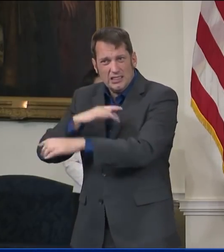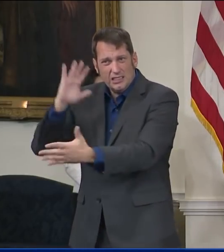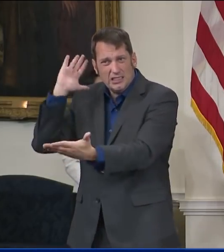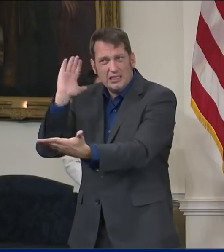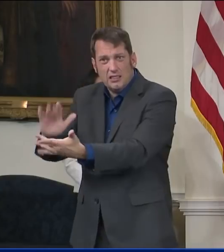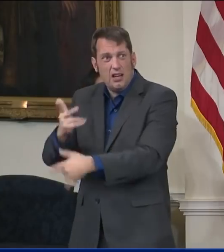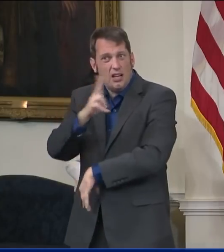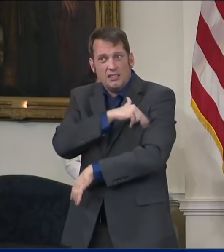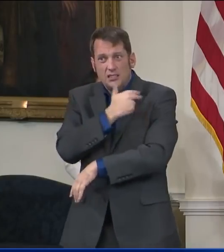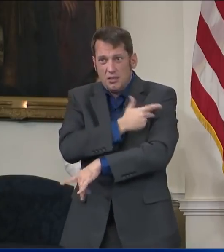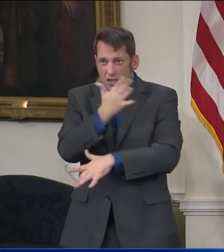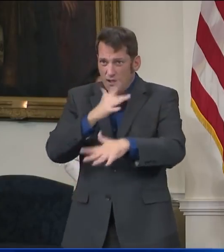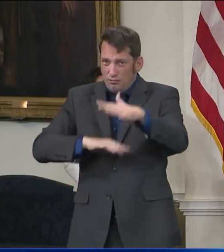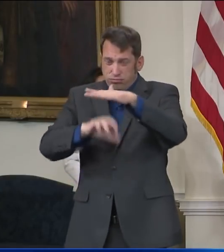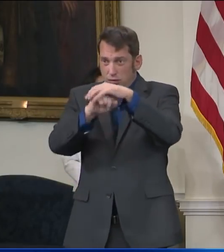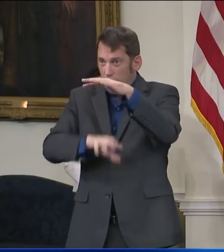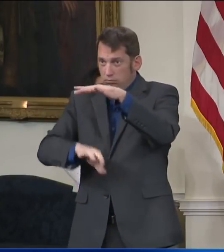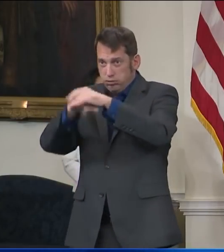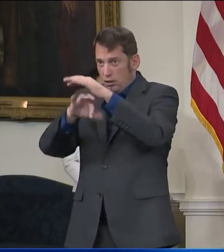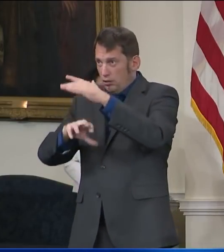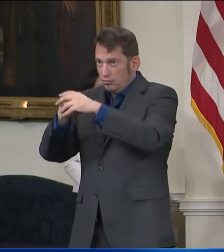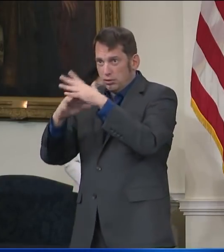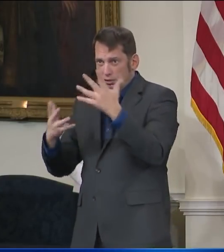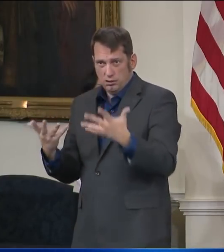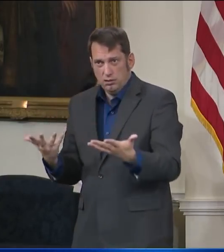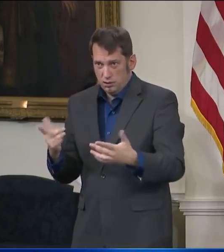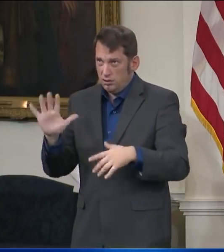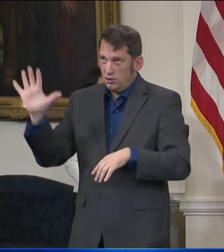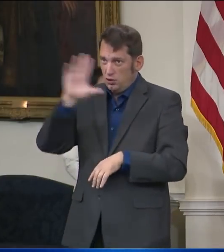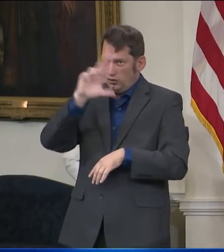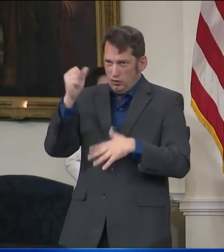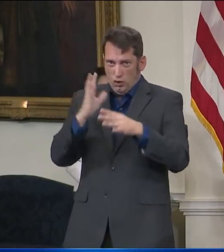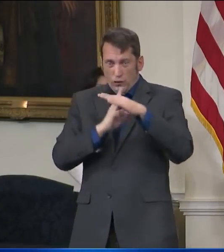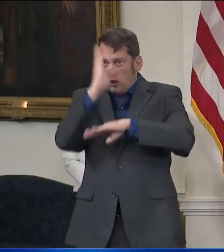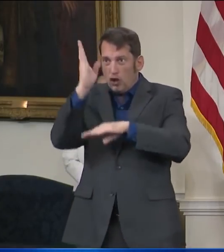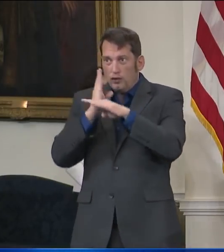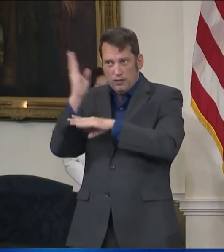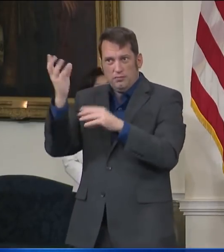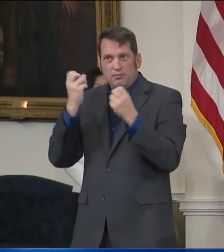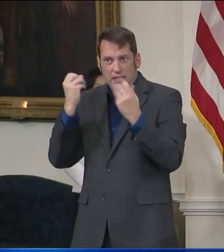WITH PEOPLE DYING AND HOSPITALS OVERFLOWING AND EVERY STATE IN THE COUNTRY.